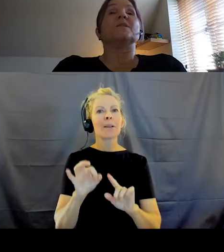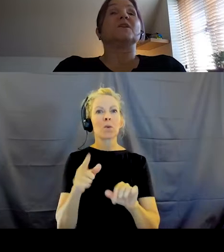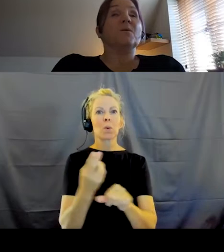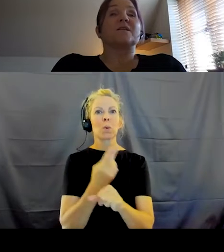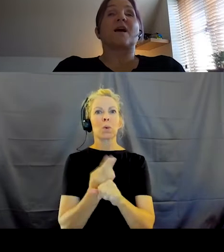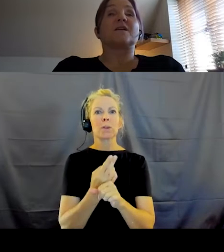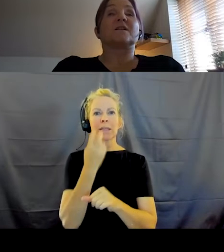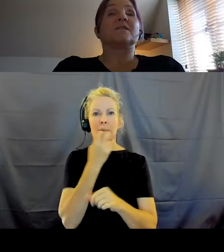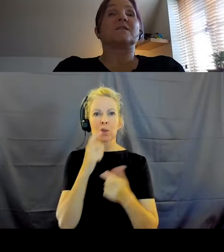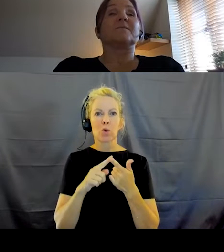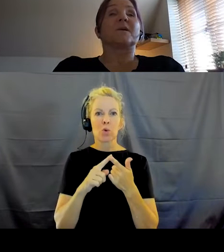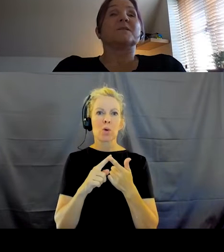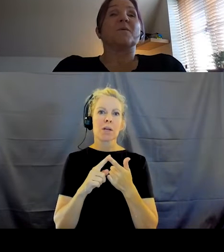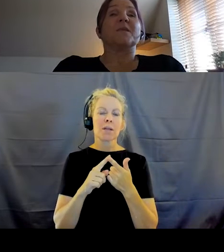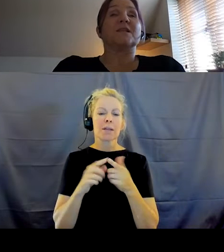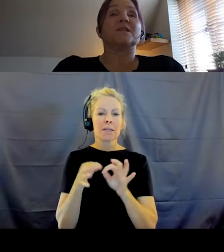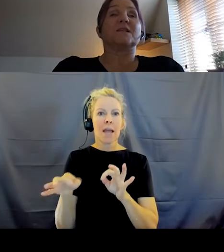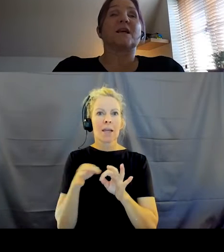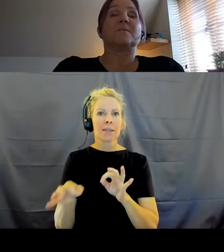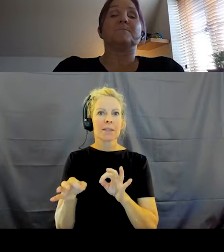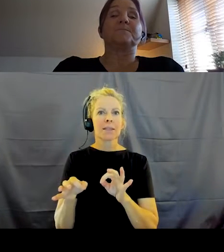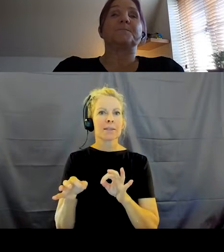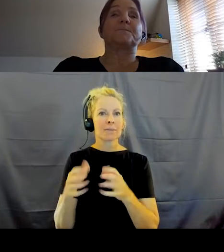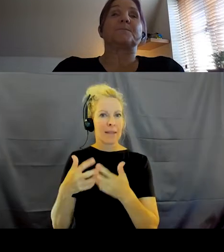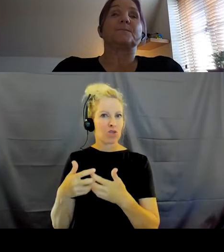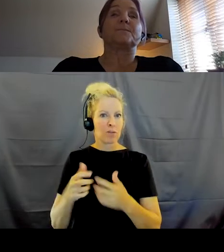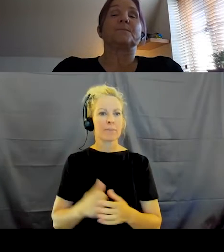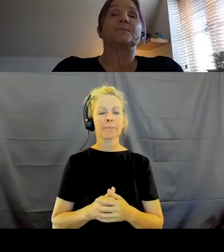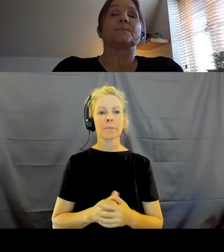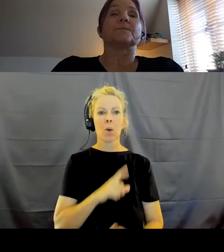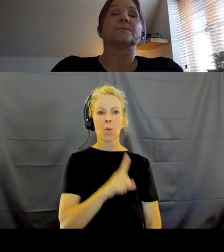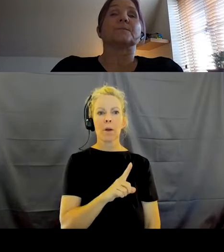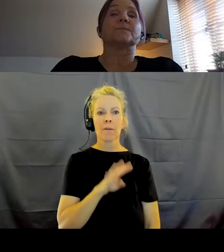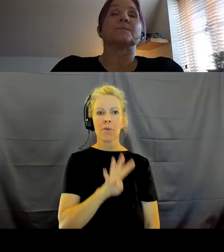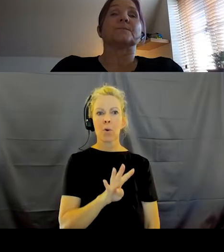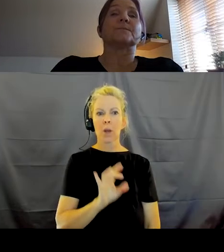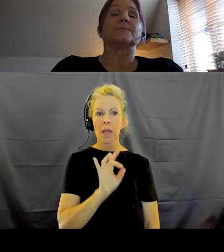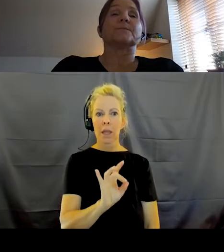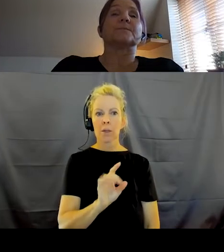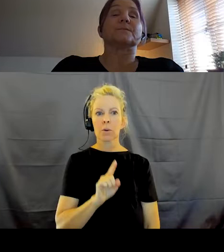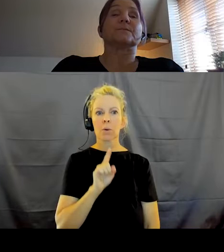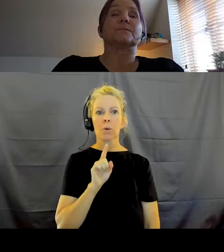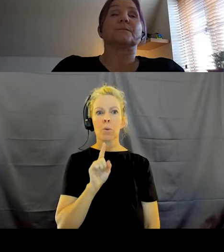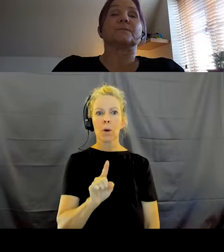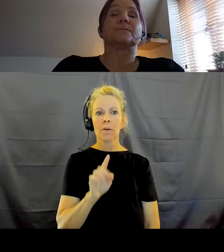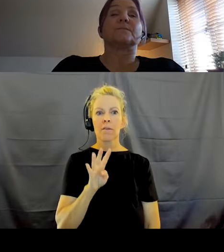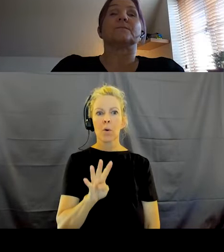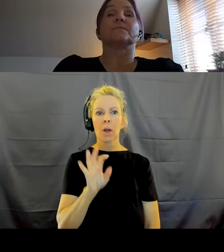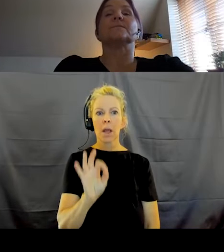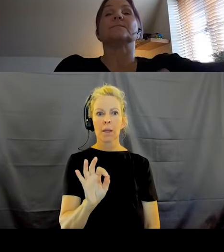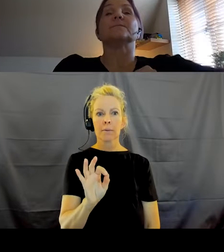its U.S. accent comes out with this instead. >> One, four, eight, one, four, nine, January